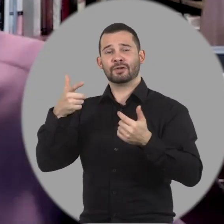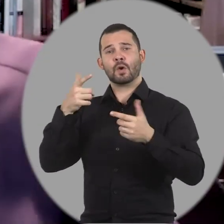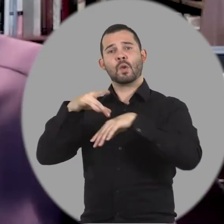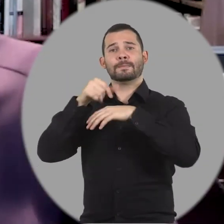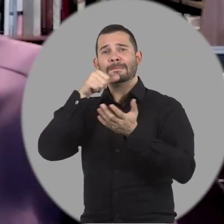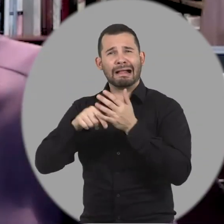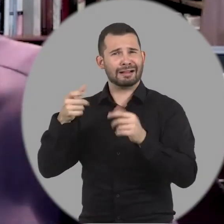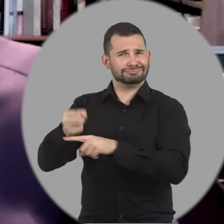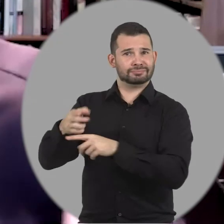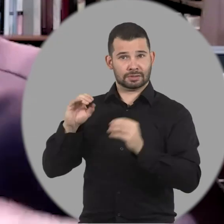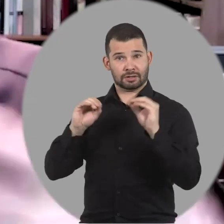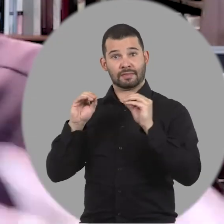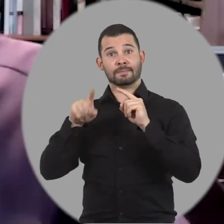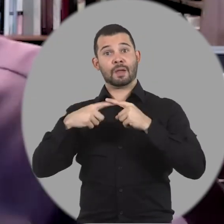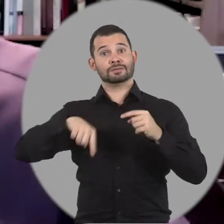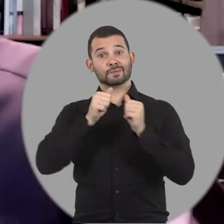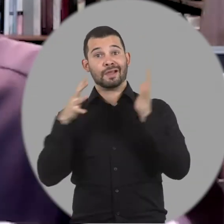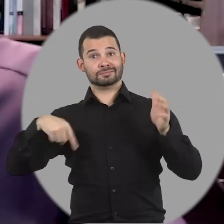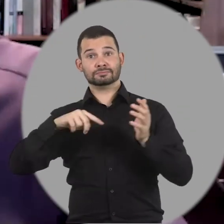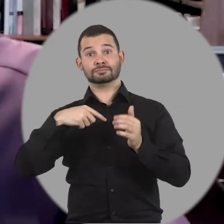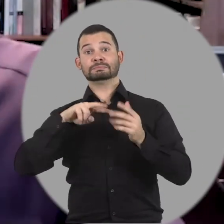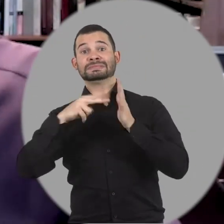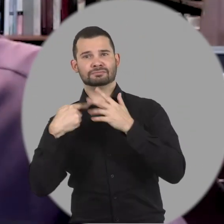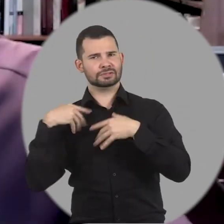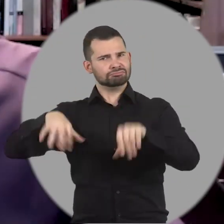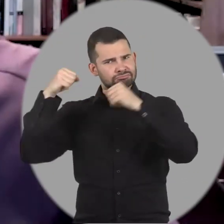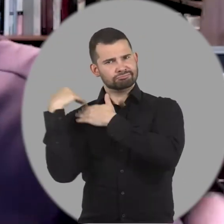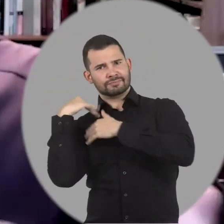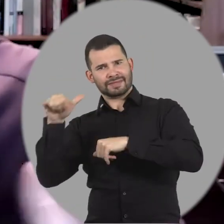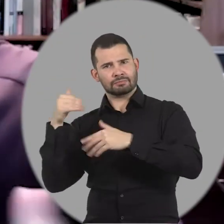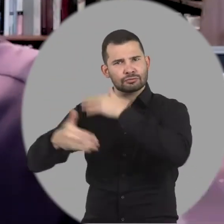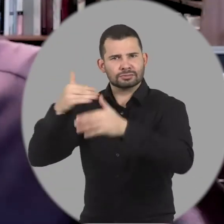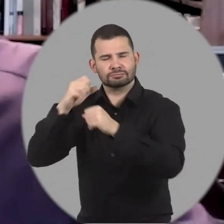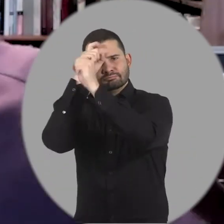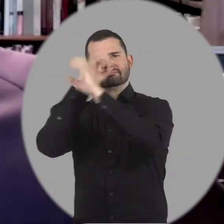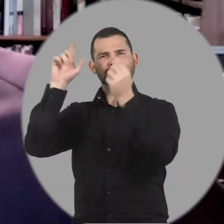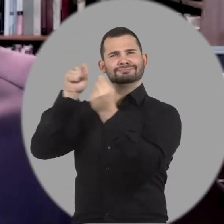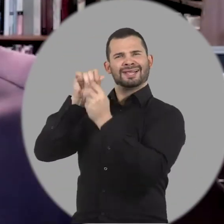About Us Without Us" means taking charge of the process and imagining all of the ingredients,